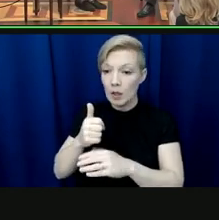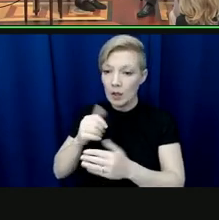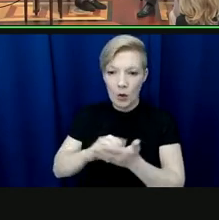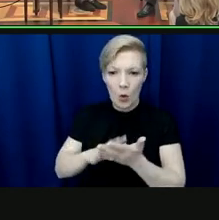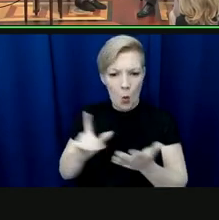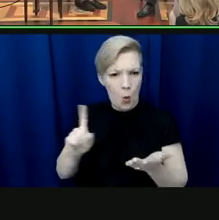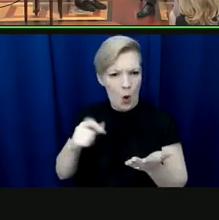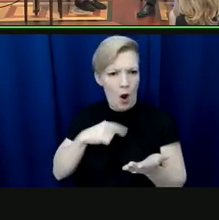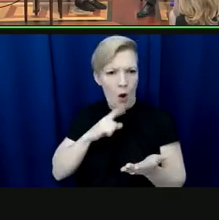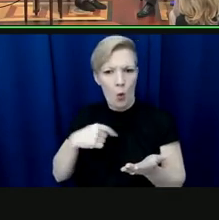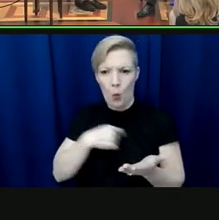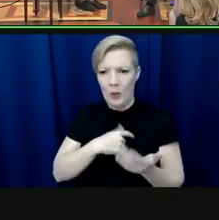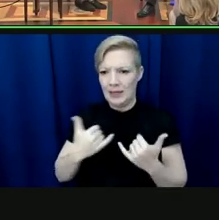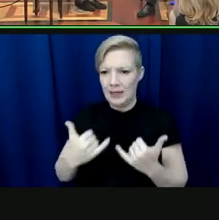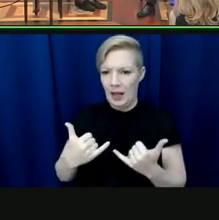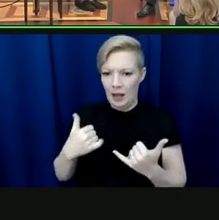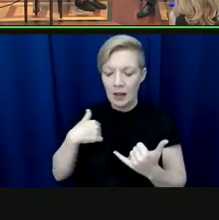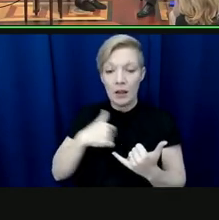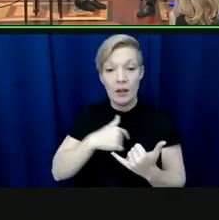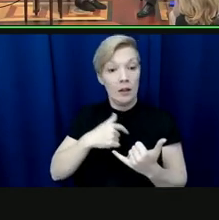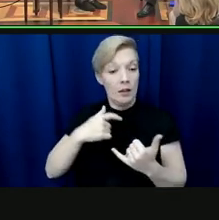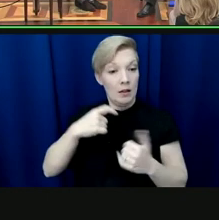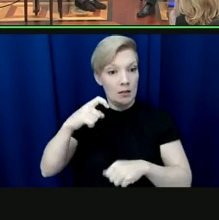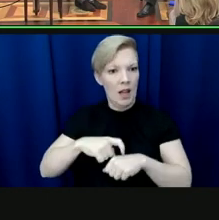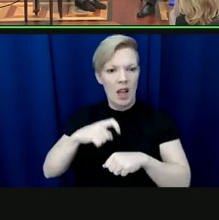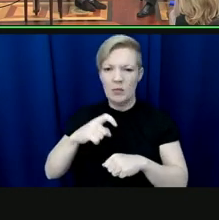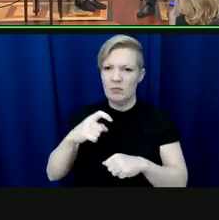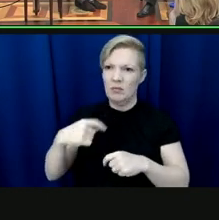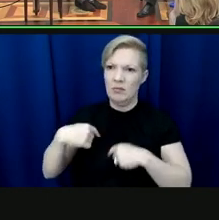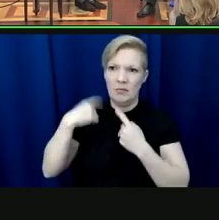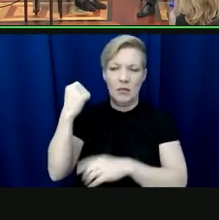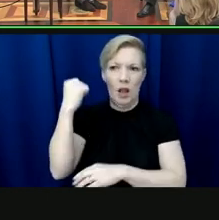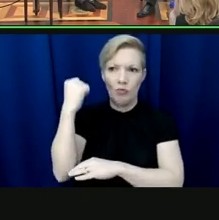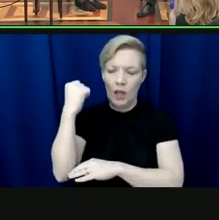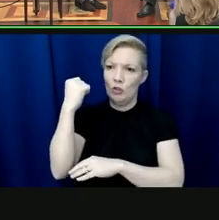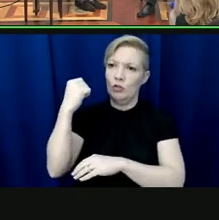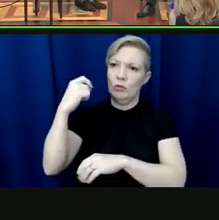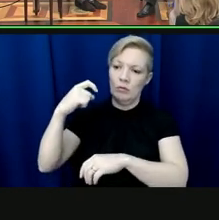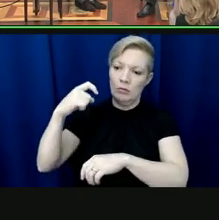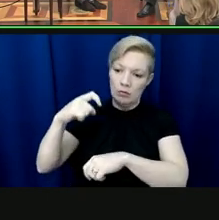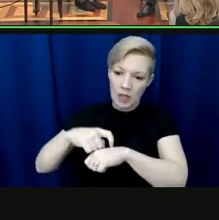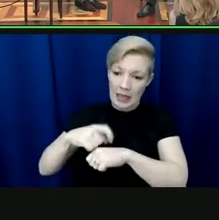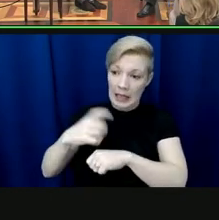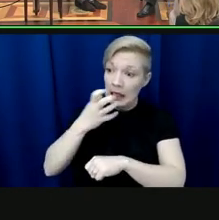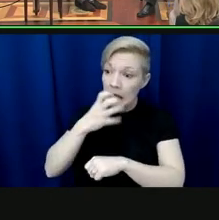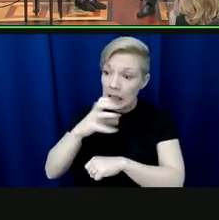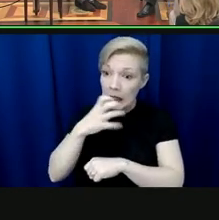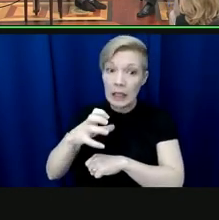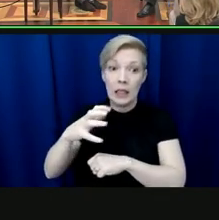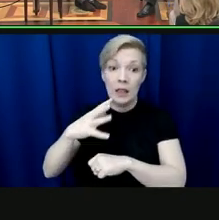We're in a time of records record heat, record drought, record flooding, record damage.